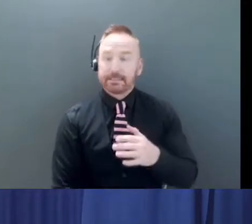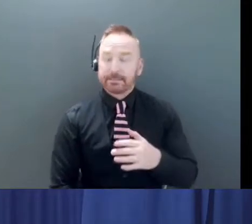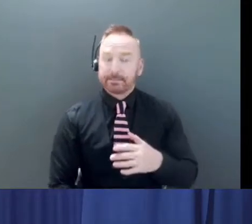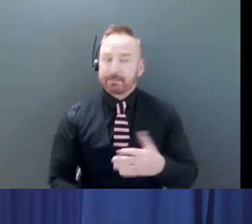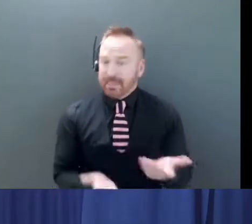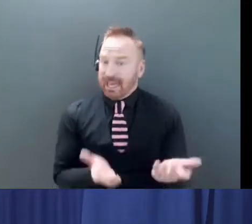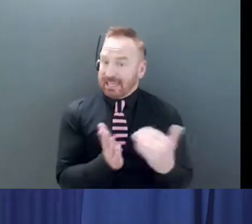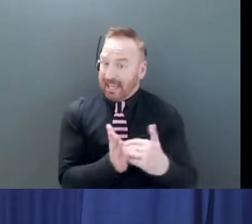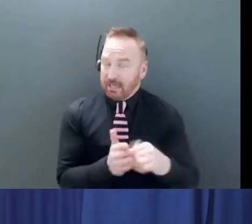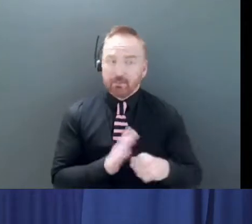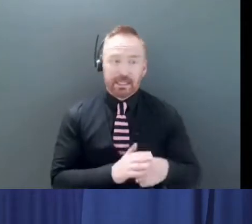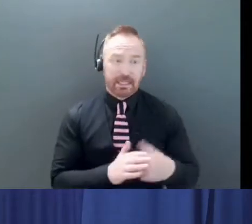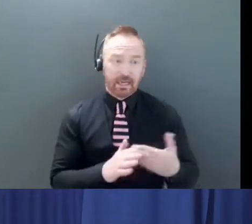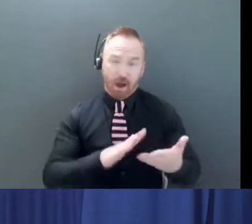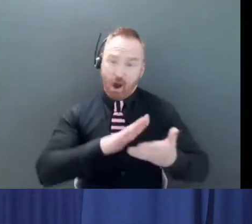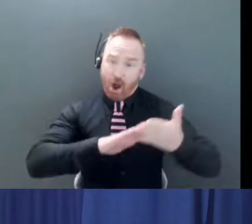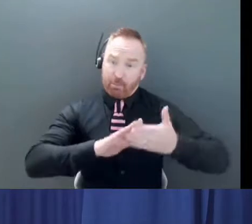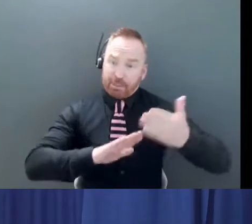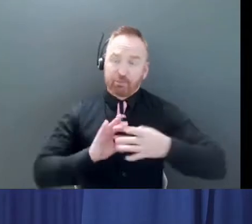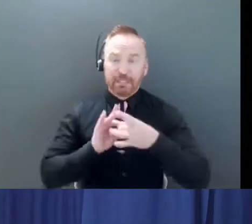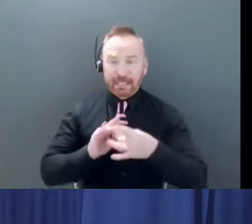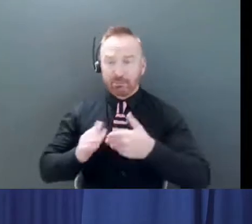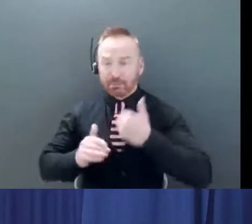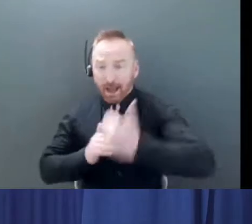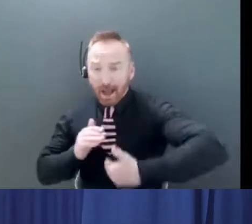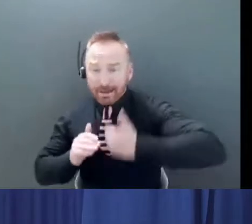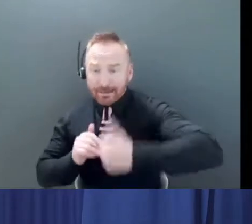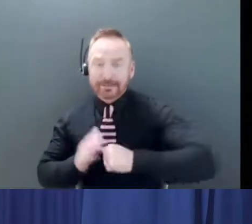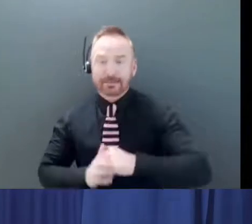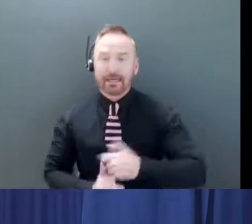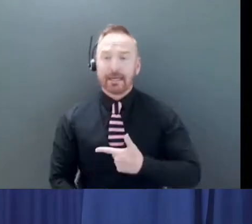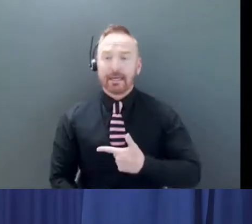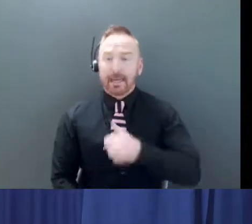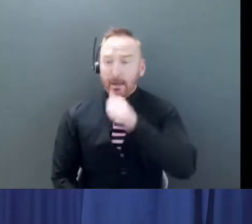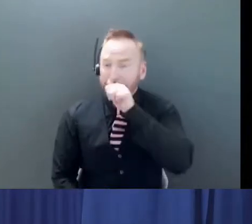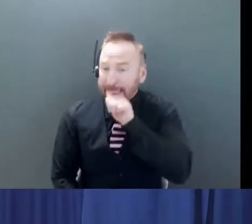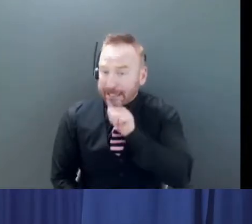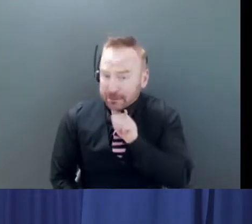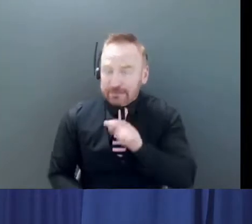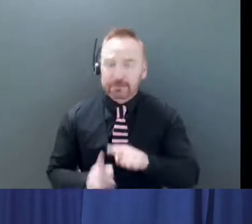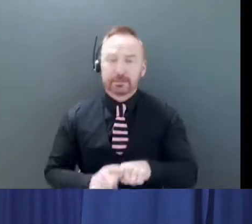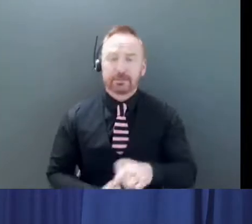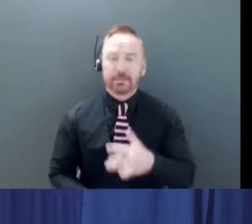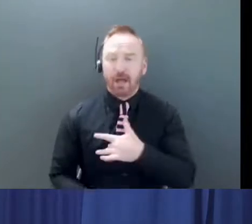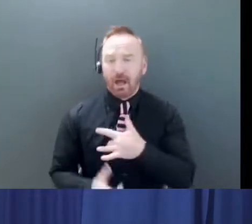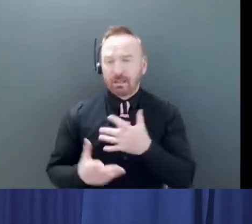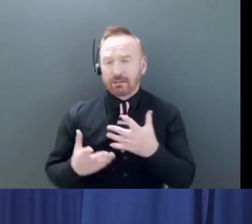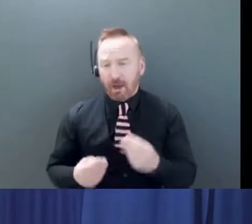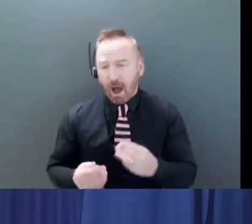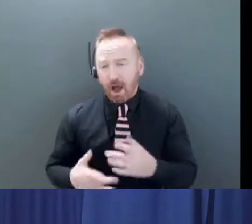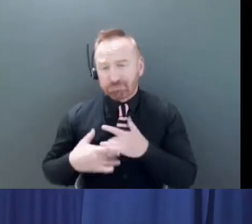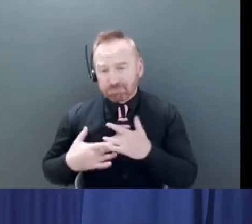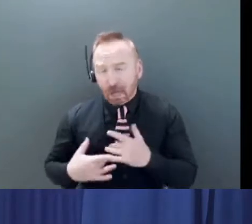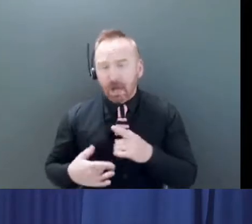compassion is where I think we should be and treating each other in that way.